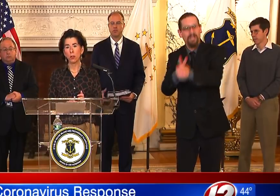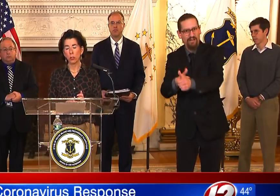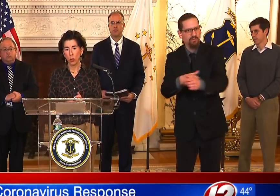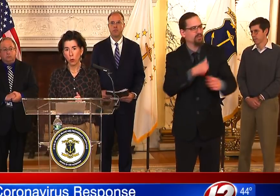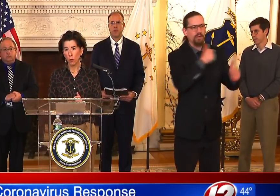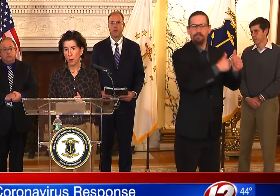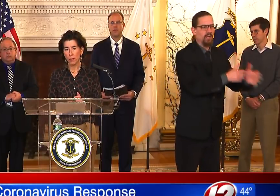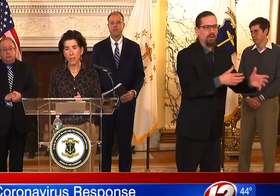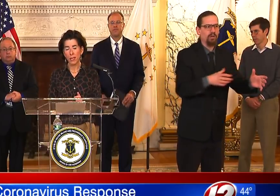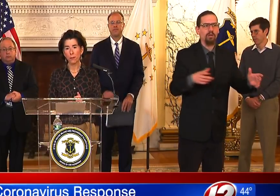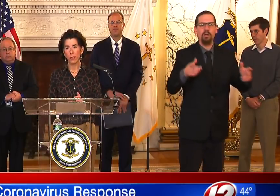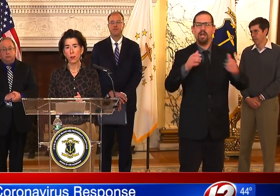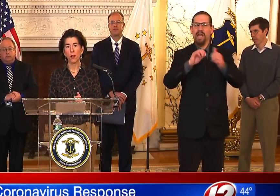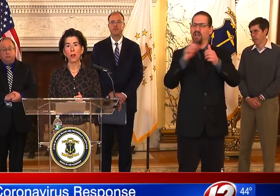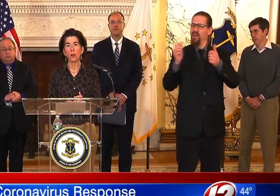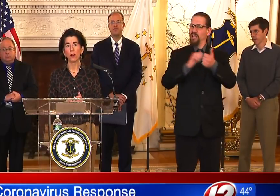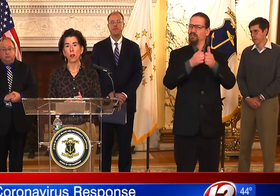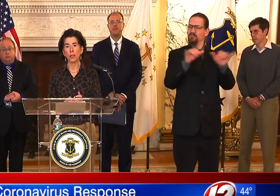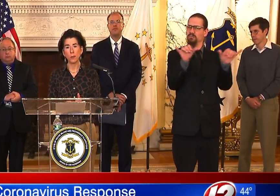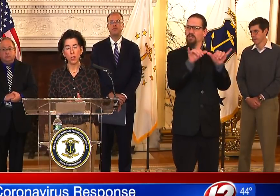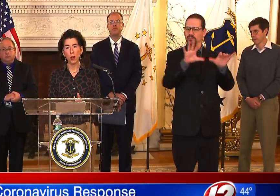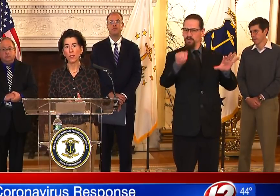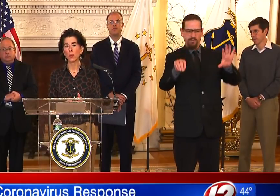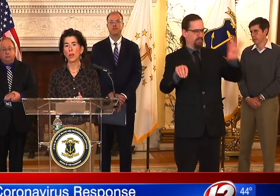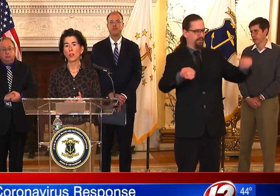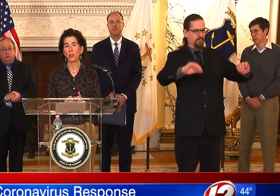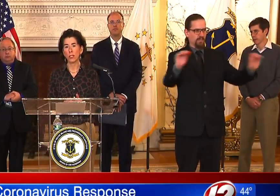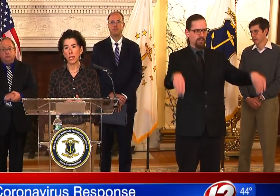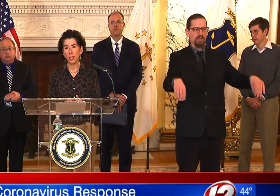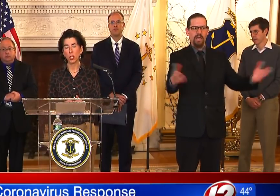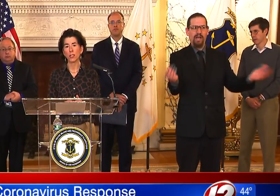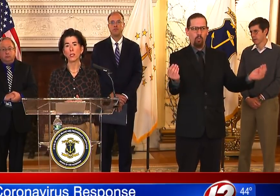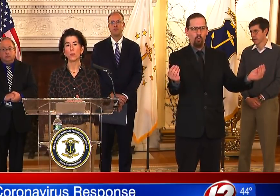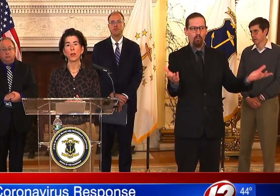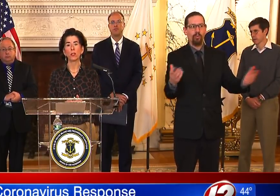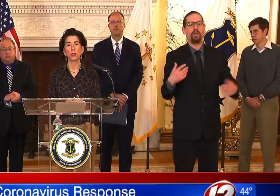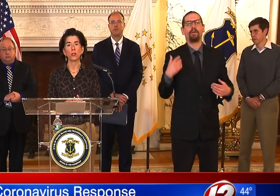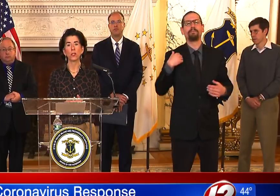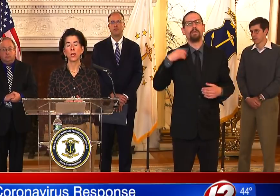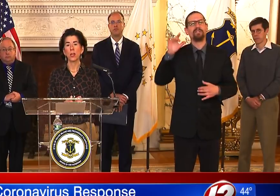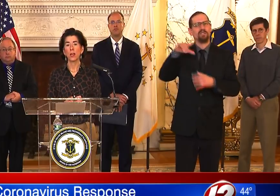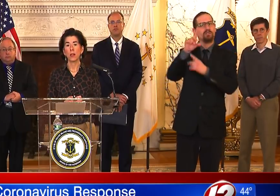COMPLIANCE RATE? WE HAVE A LOT OF PEOPLE OUT AND ABOUT.